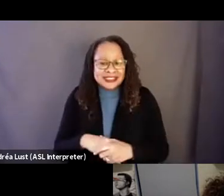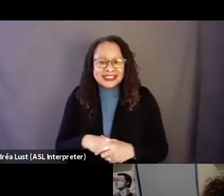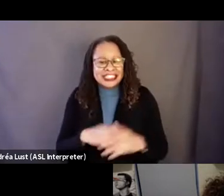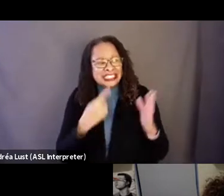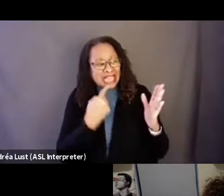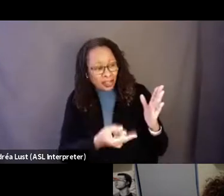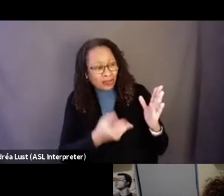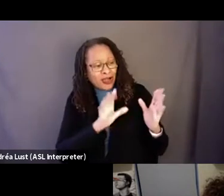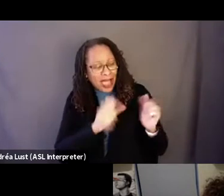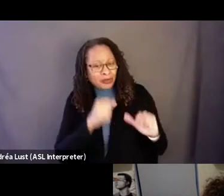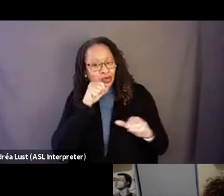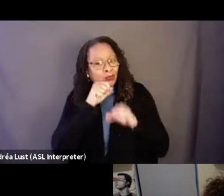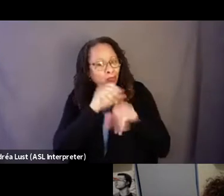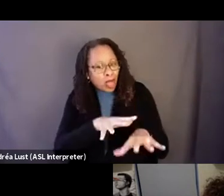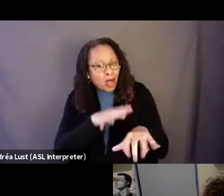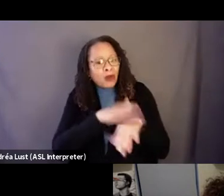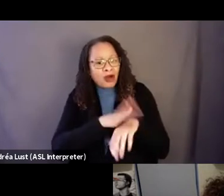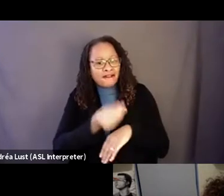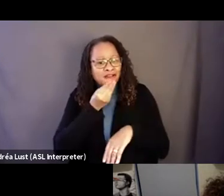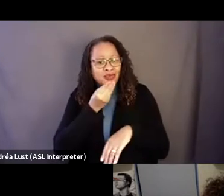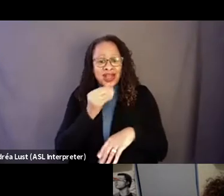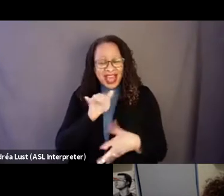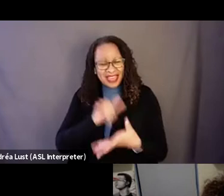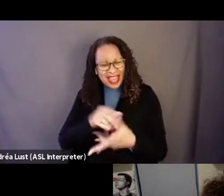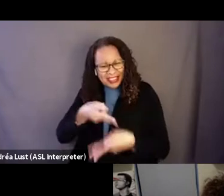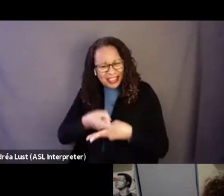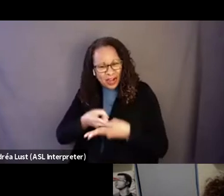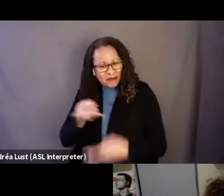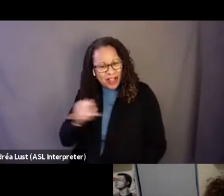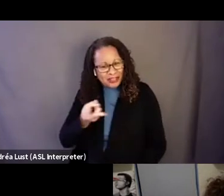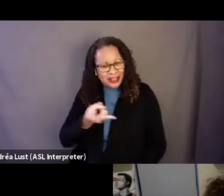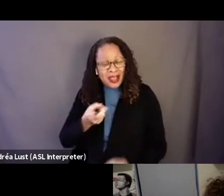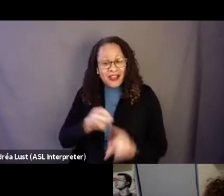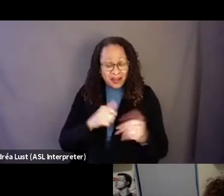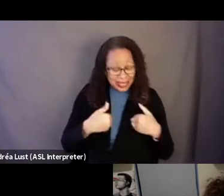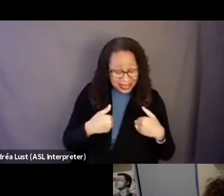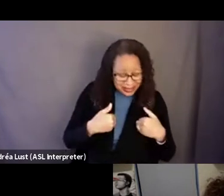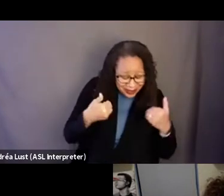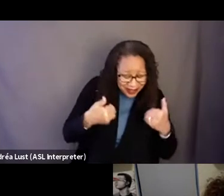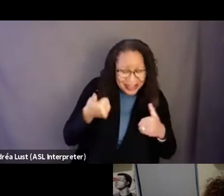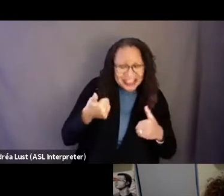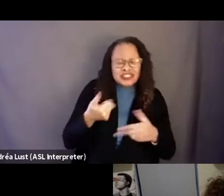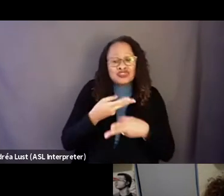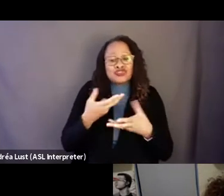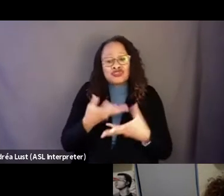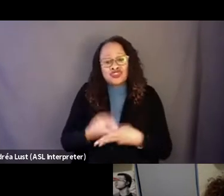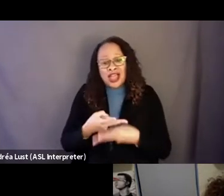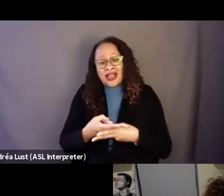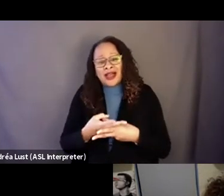And the care, right? That even from the youngest child, there's care going in all these different directions.